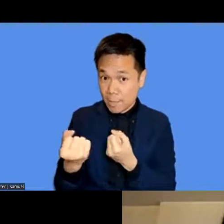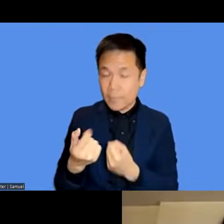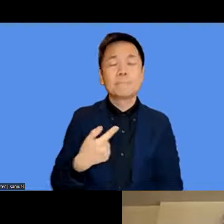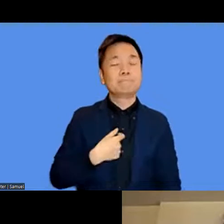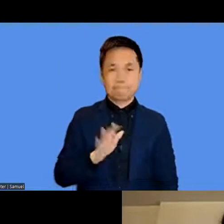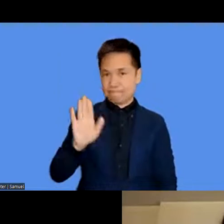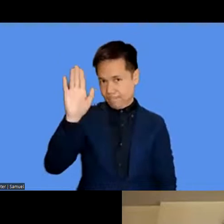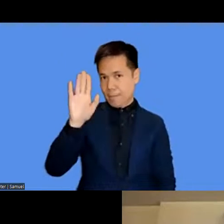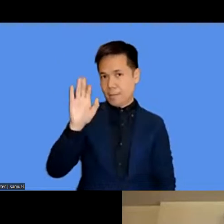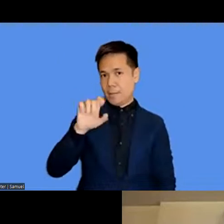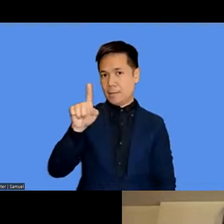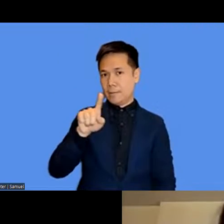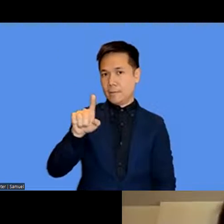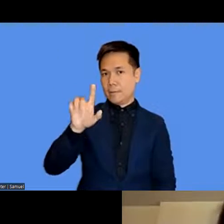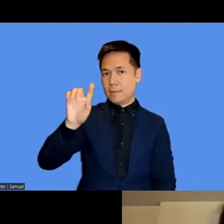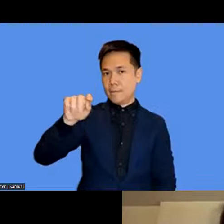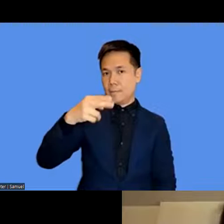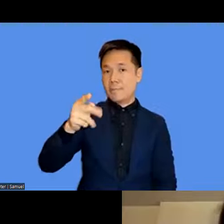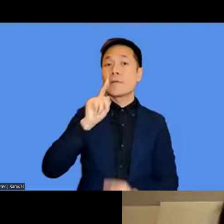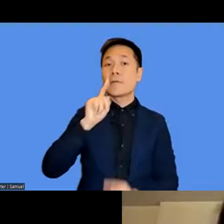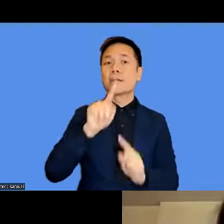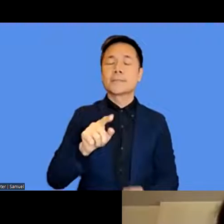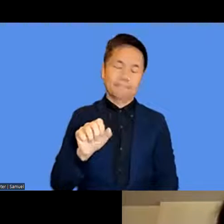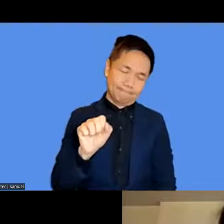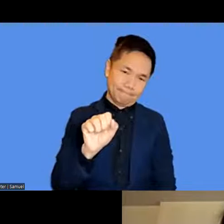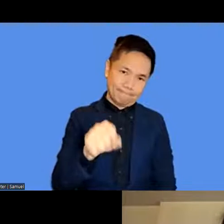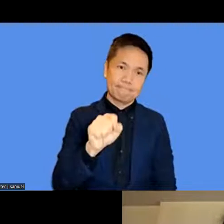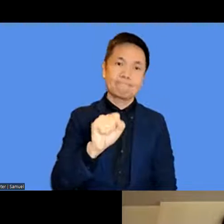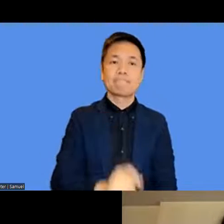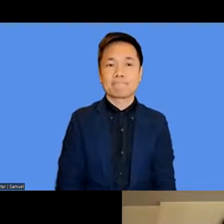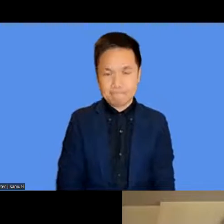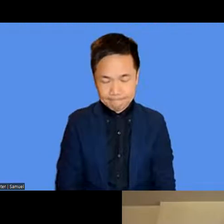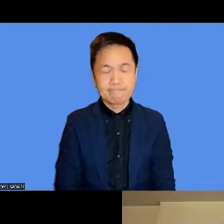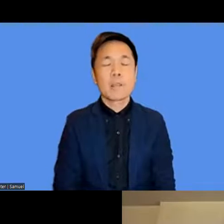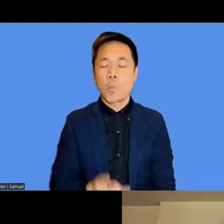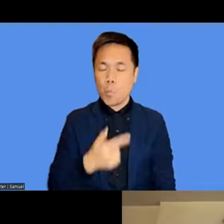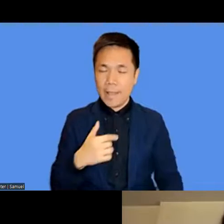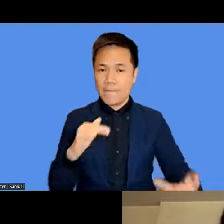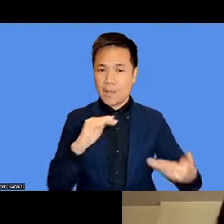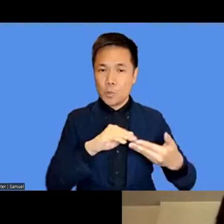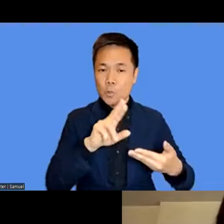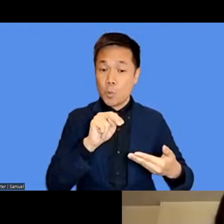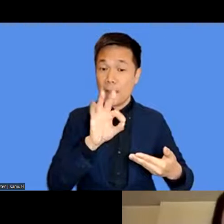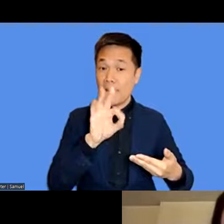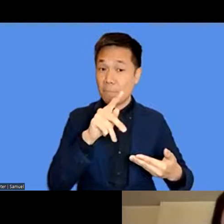Generally, of course, we do already have partnerships with agencies, UNFPA in Asia Pacific we had